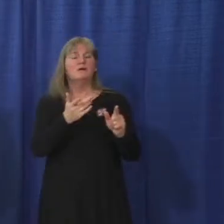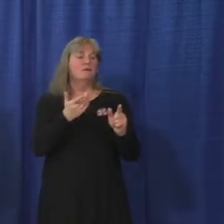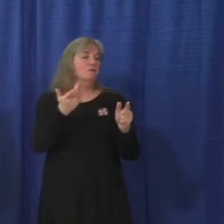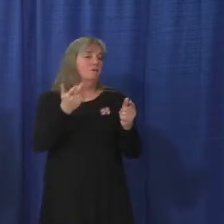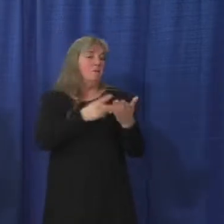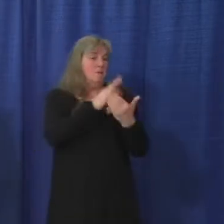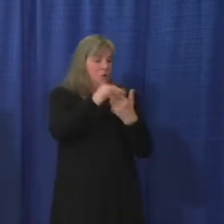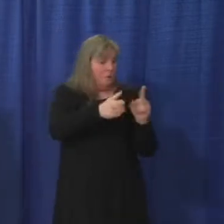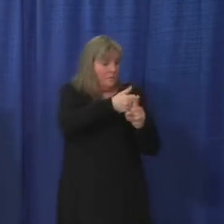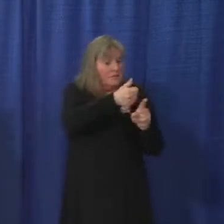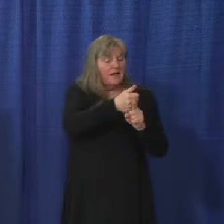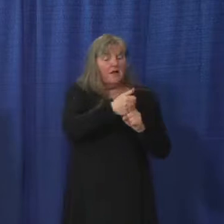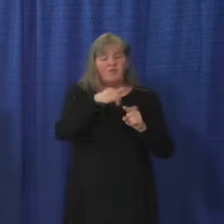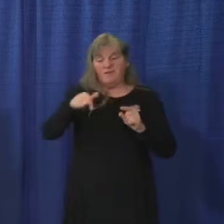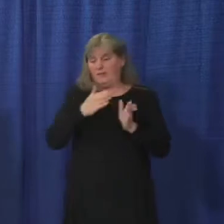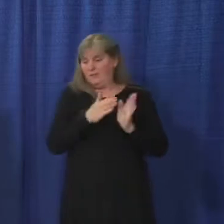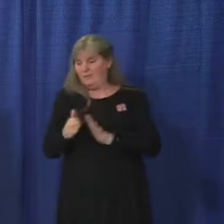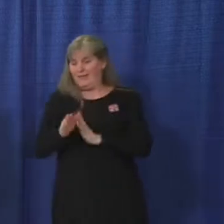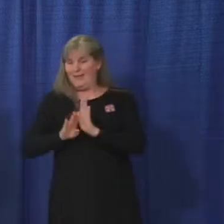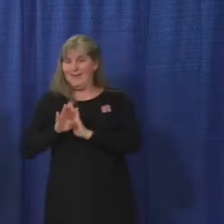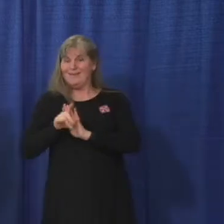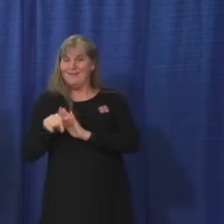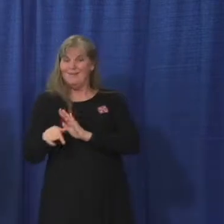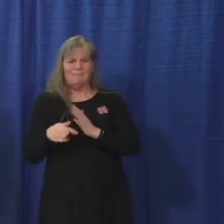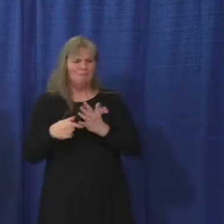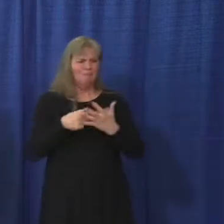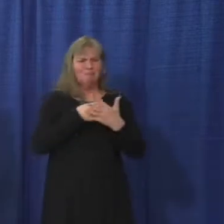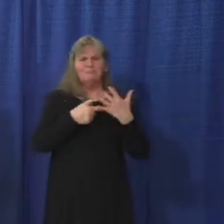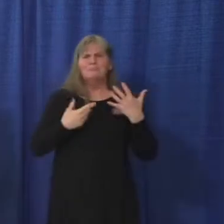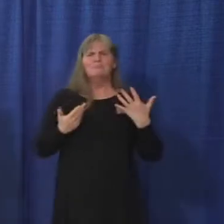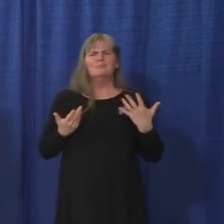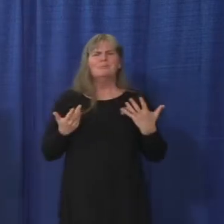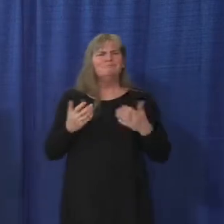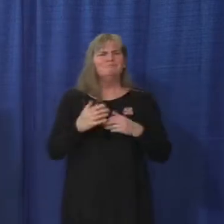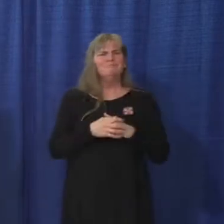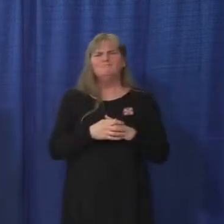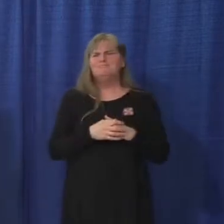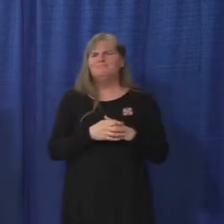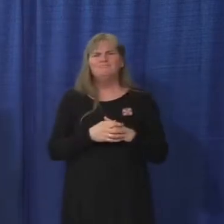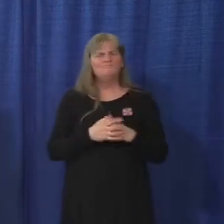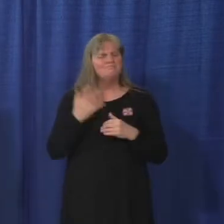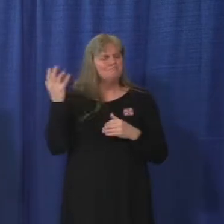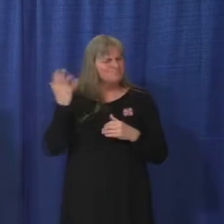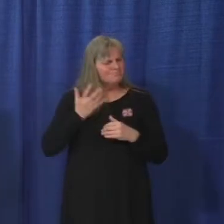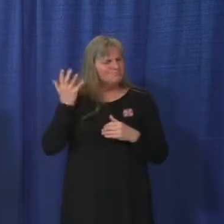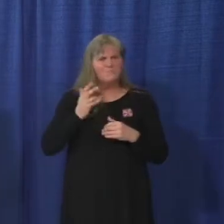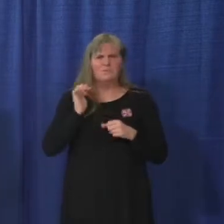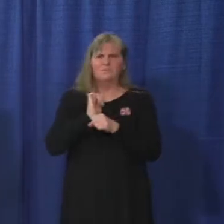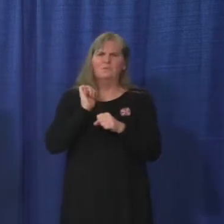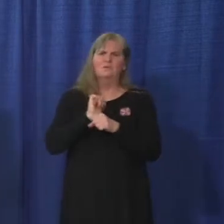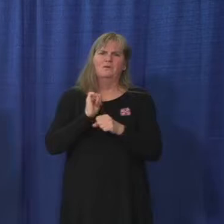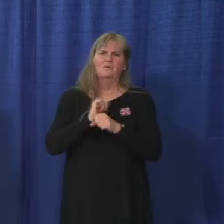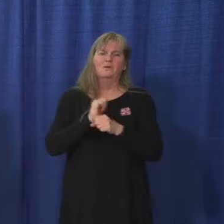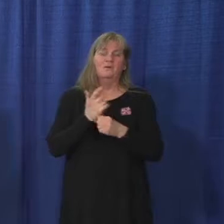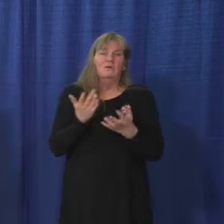which they've developed for us this is work again that is leading the country in that is why we are seeing the results